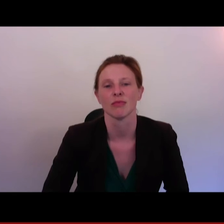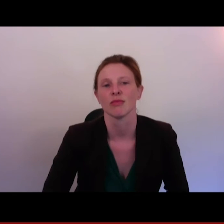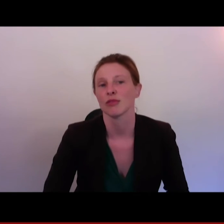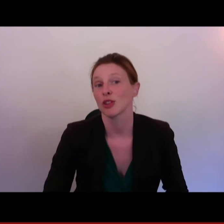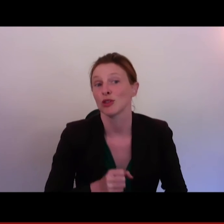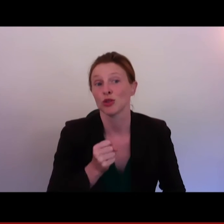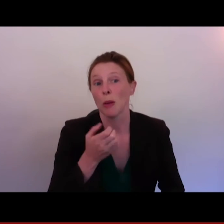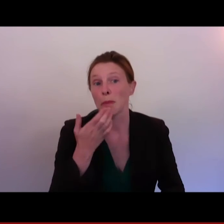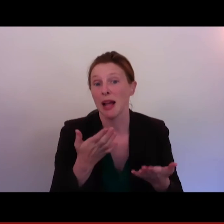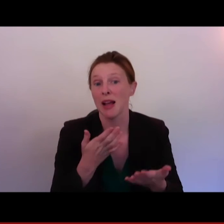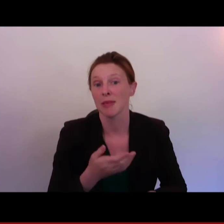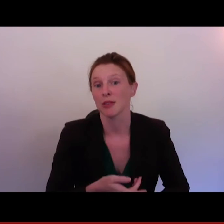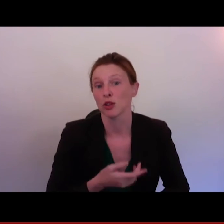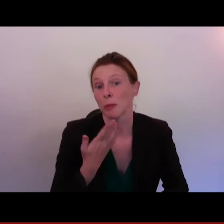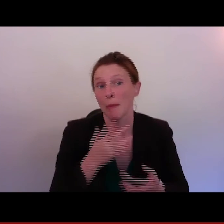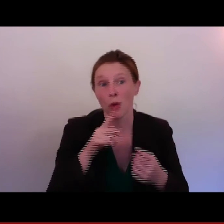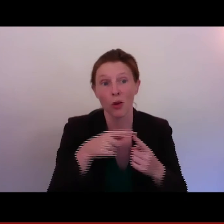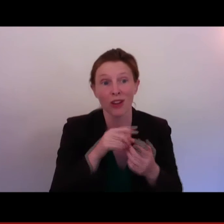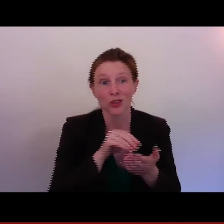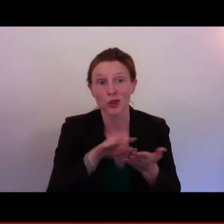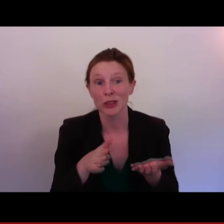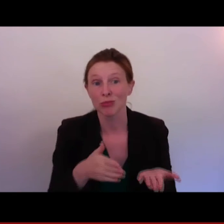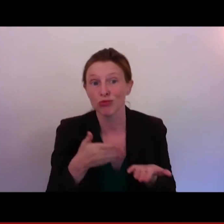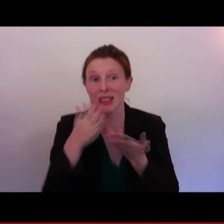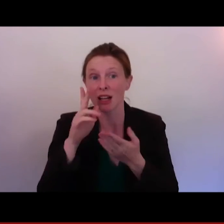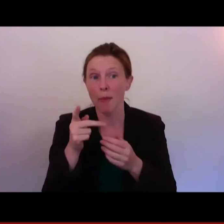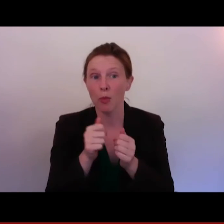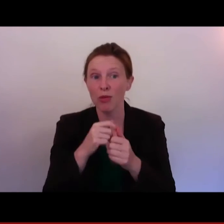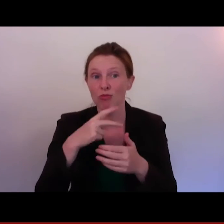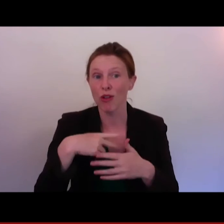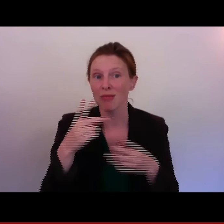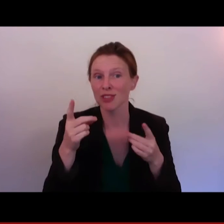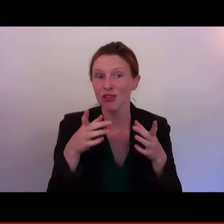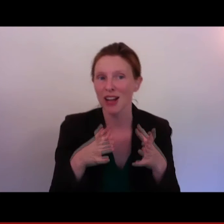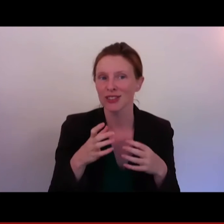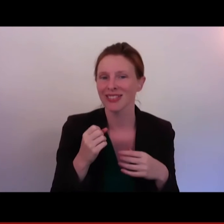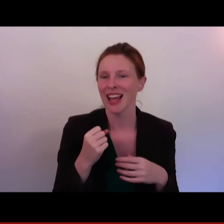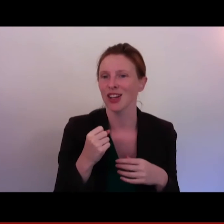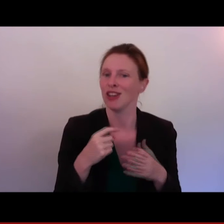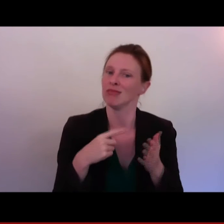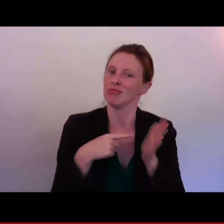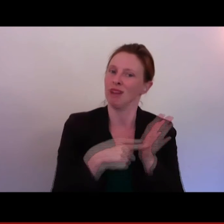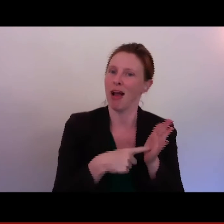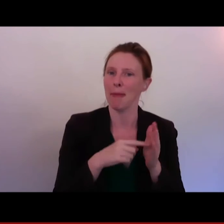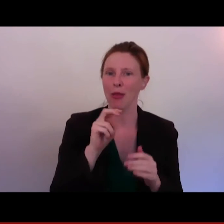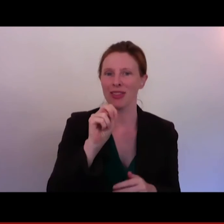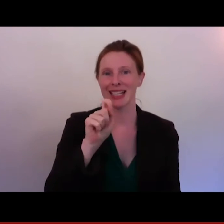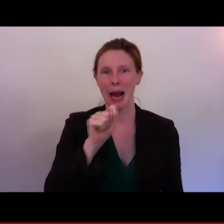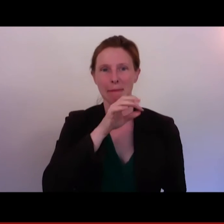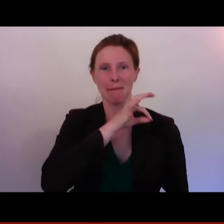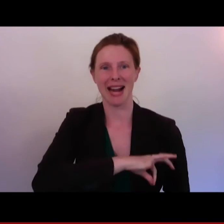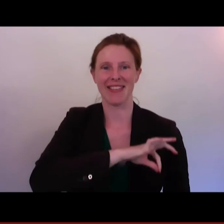and develop skills to address those, yes. So maybe when a student brings this up with their program director,